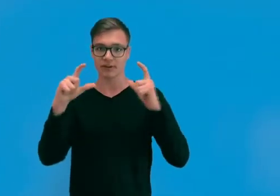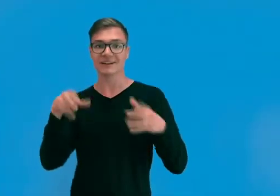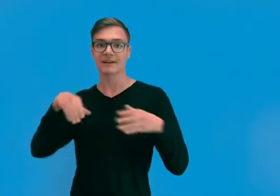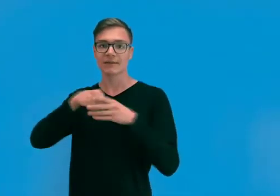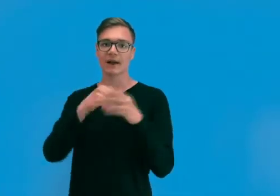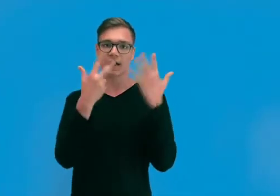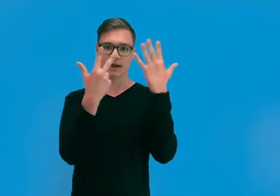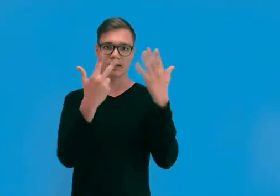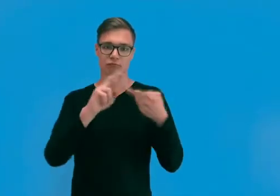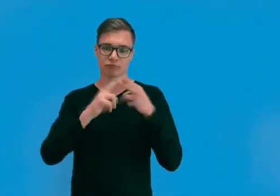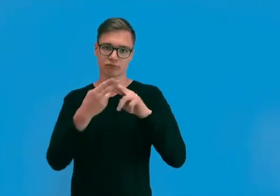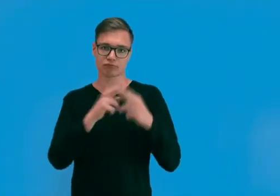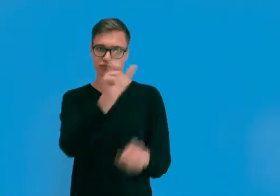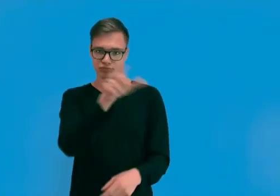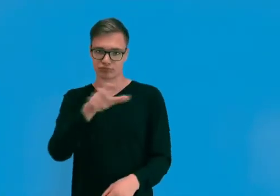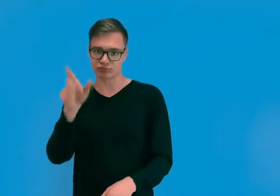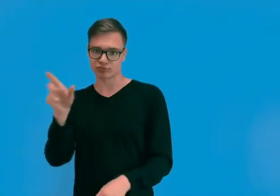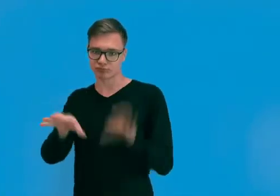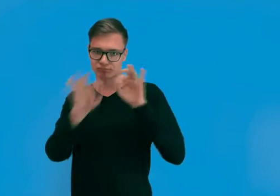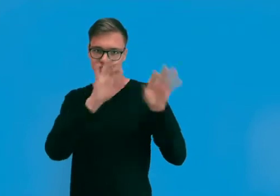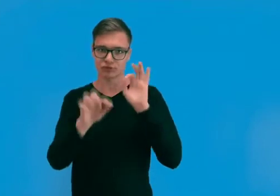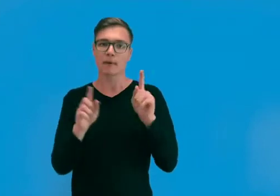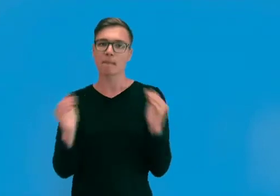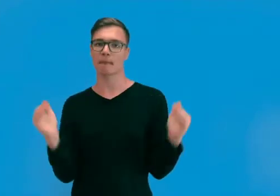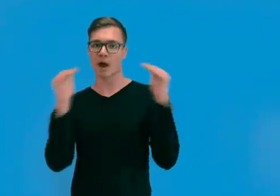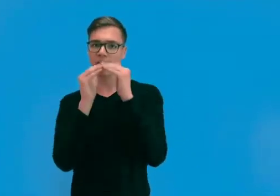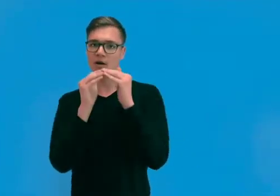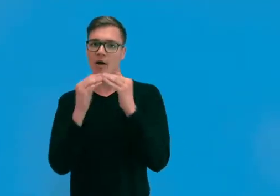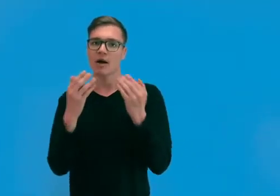It consists of eight members and is assembled in an equal manner.